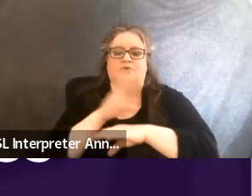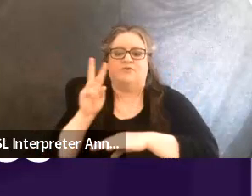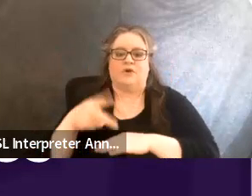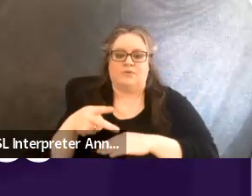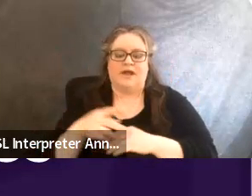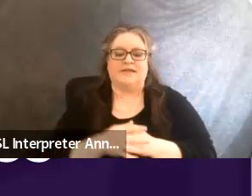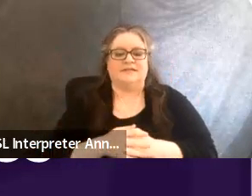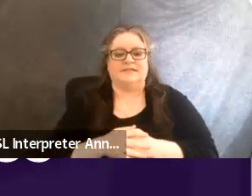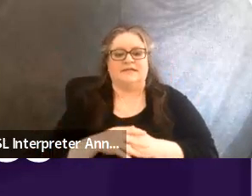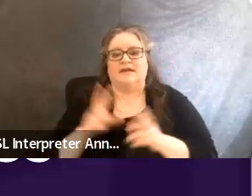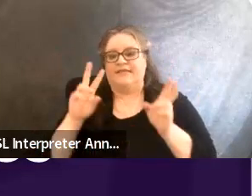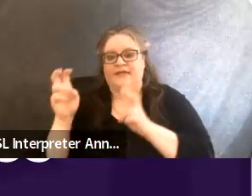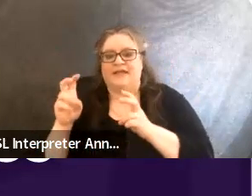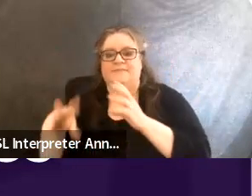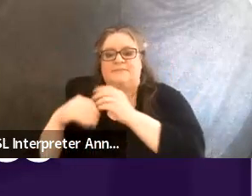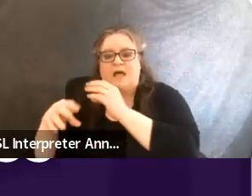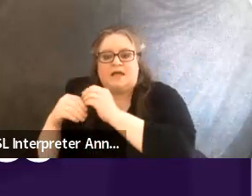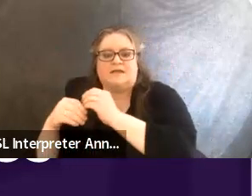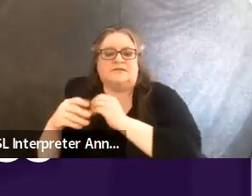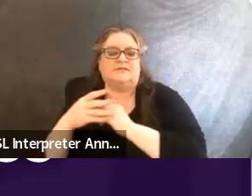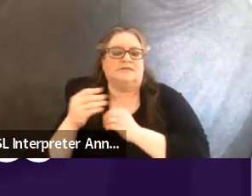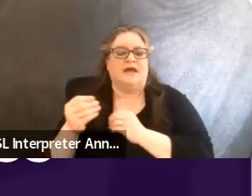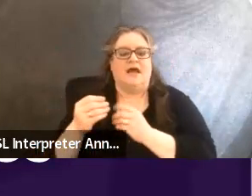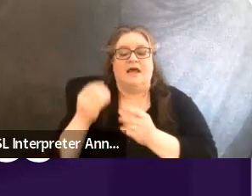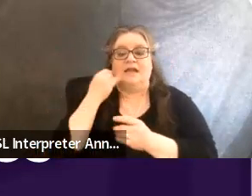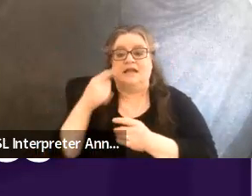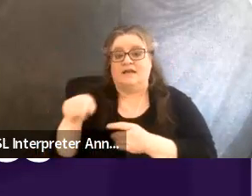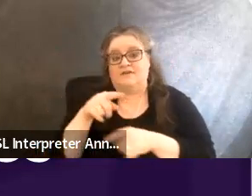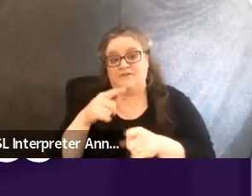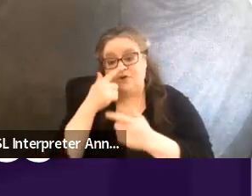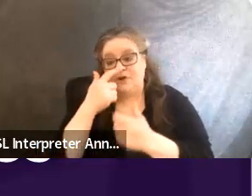the themes, the plugins, and if you're interested in contributing